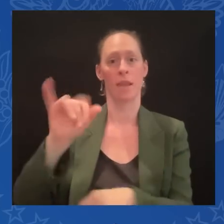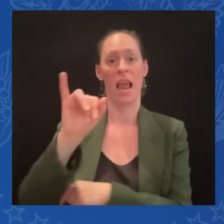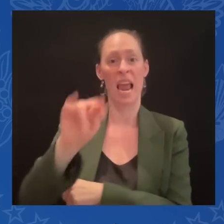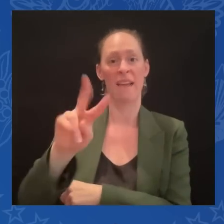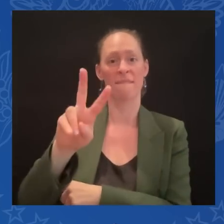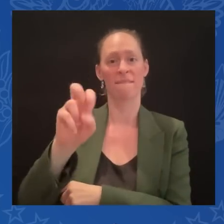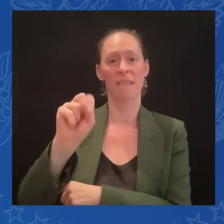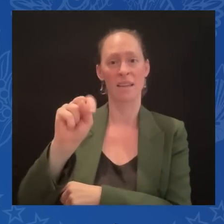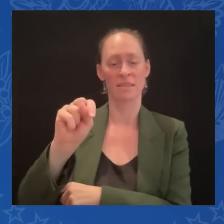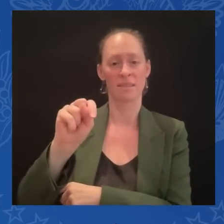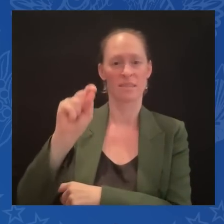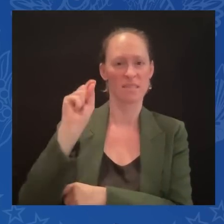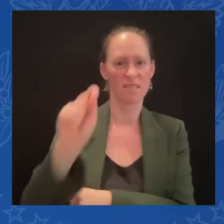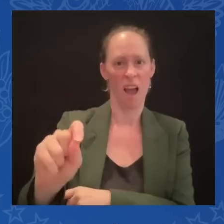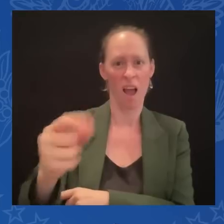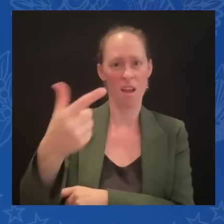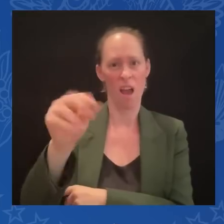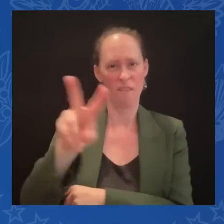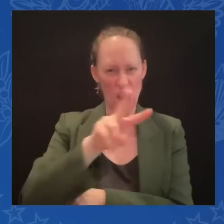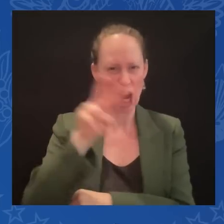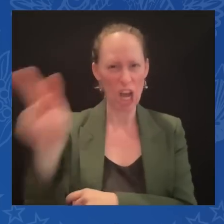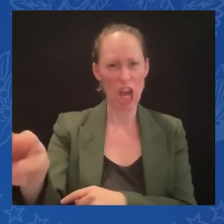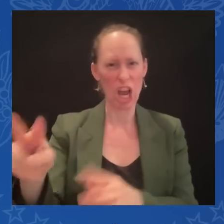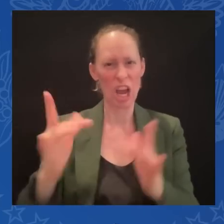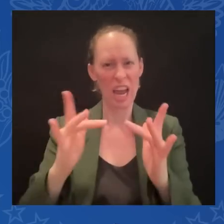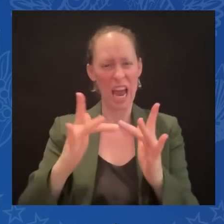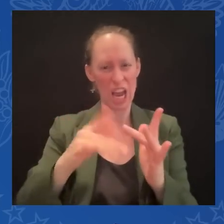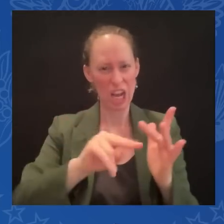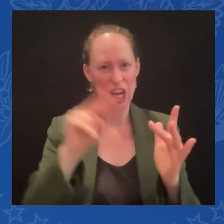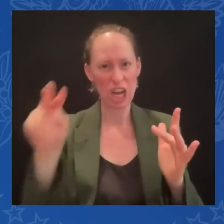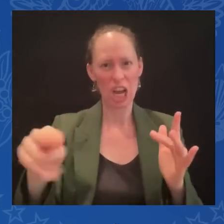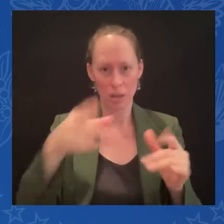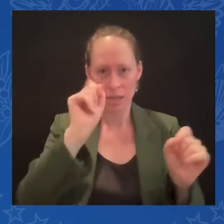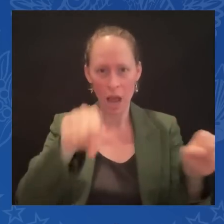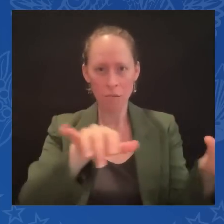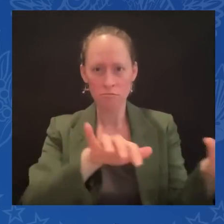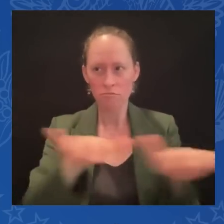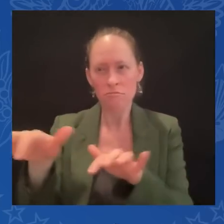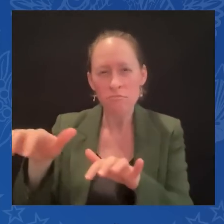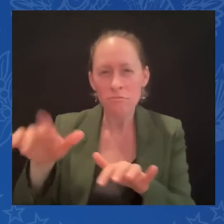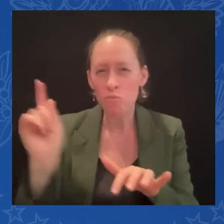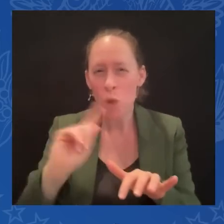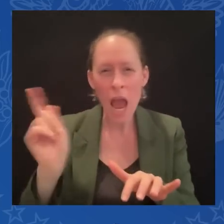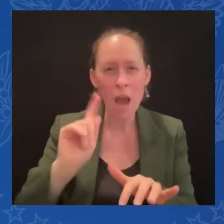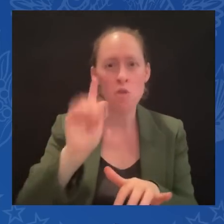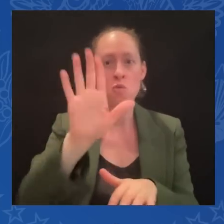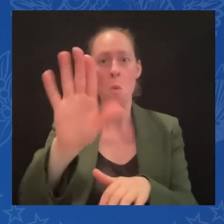and they'll tell you what's happening in your community. You'll all see projects we're delivering in communities